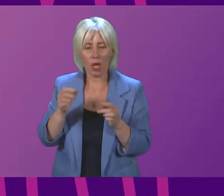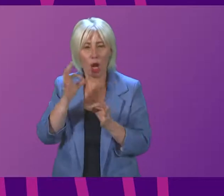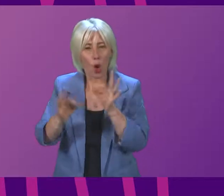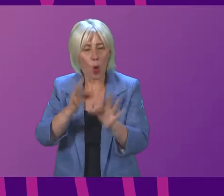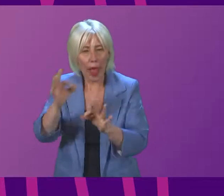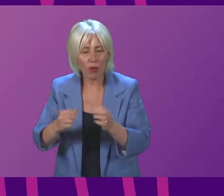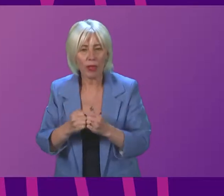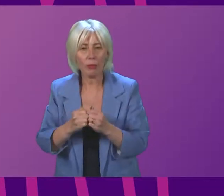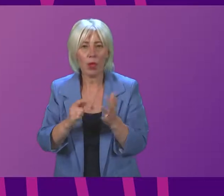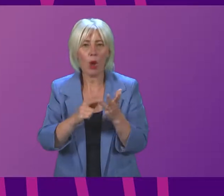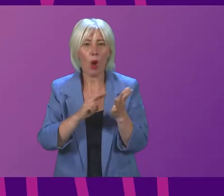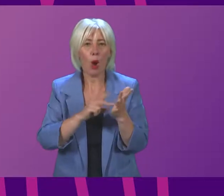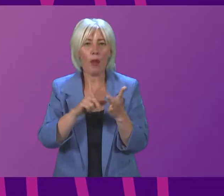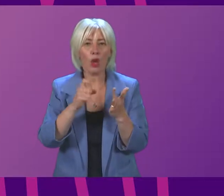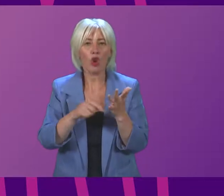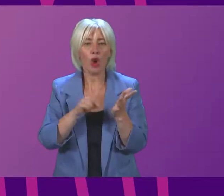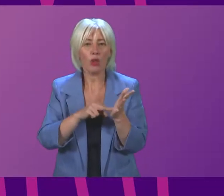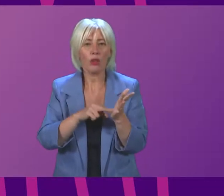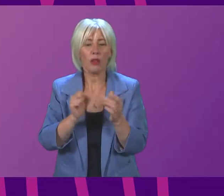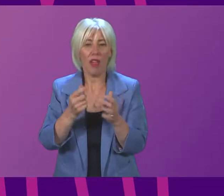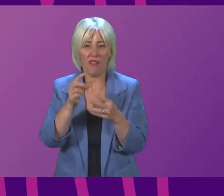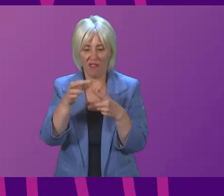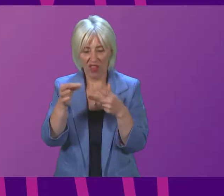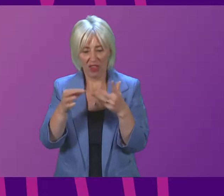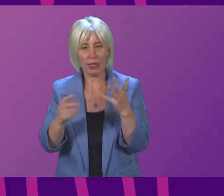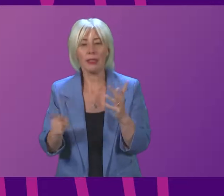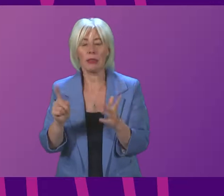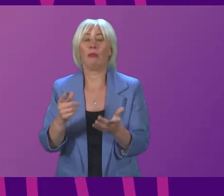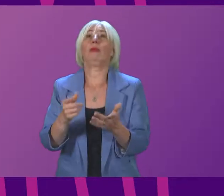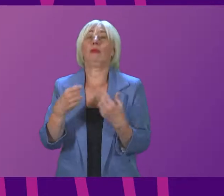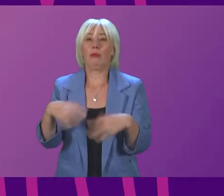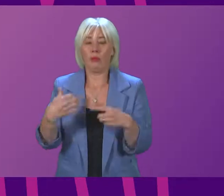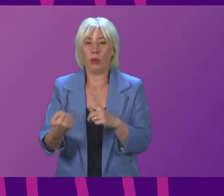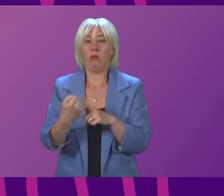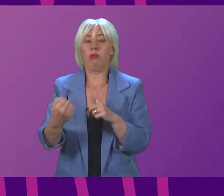of the omicron variant is a stark reminder to us all that the pandemic continues to evolve